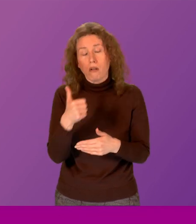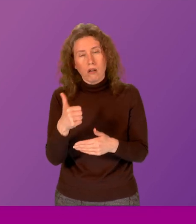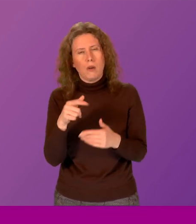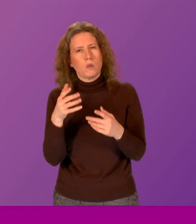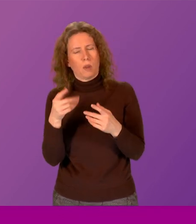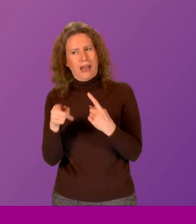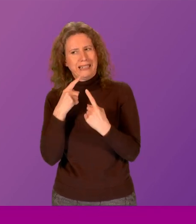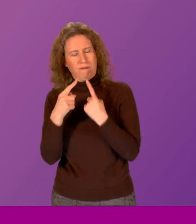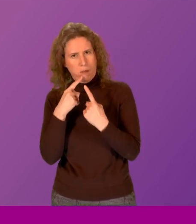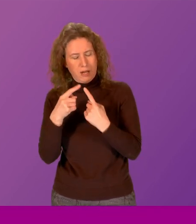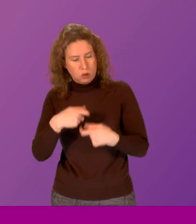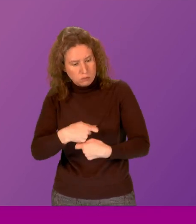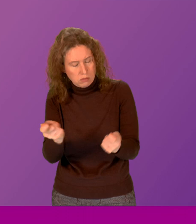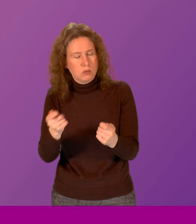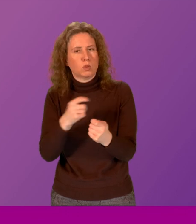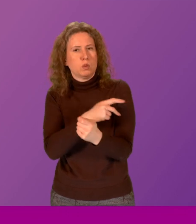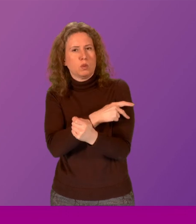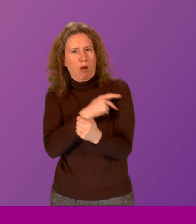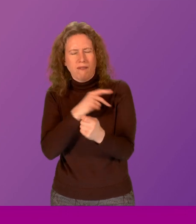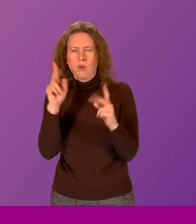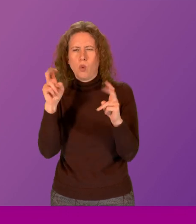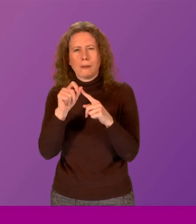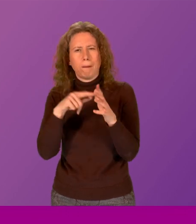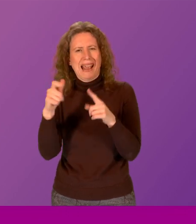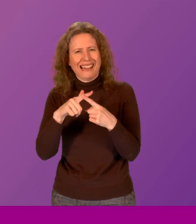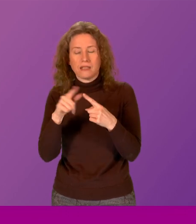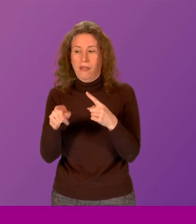being provided to employees, a PACE event was held last week with a view